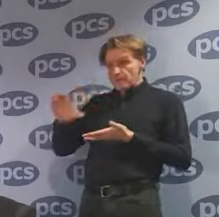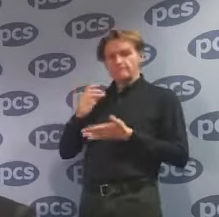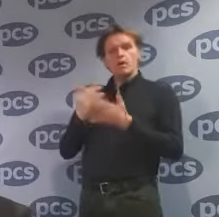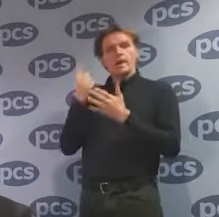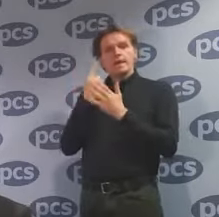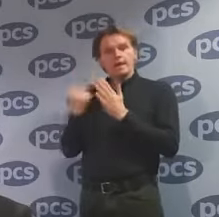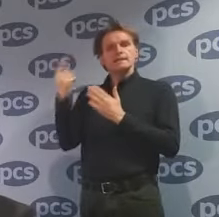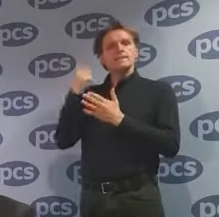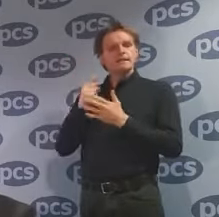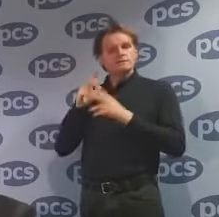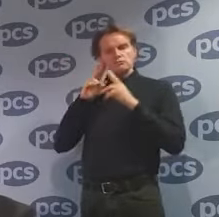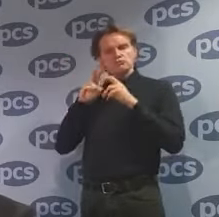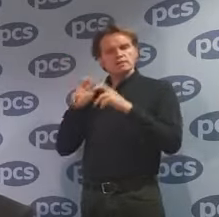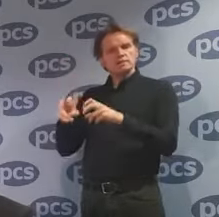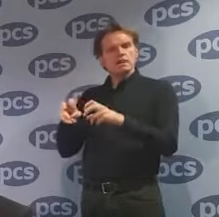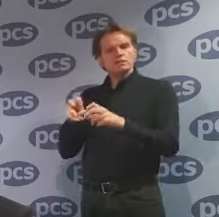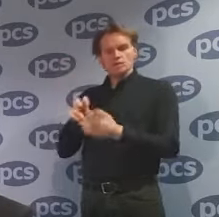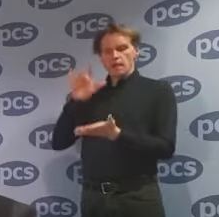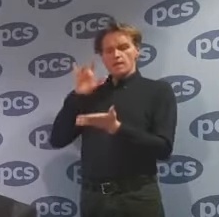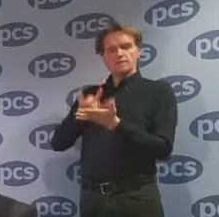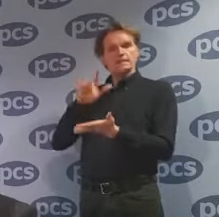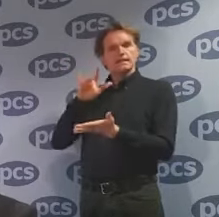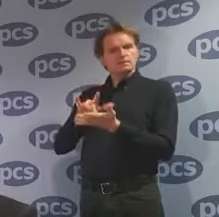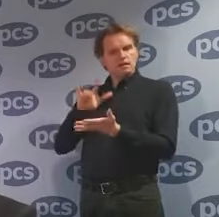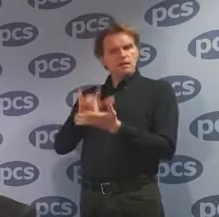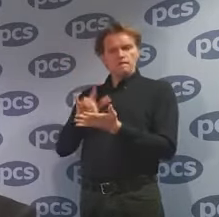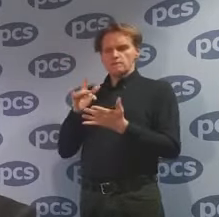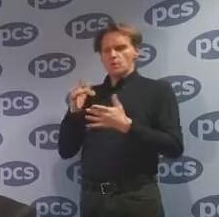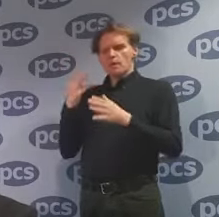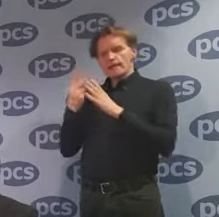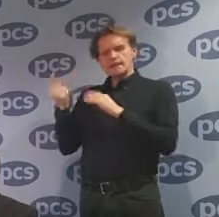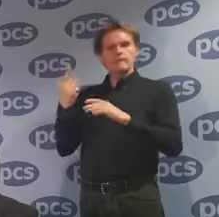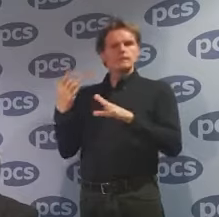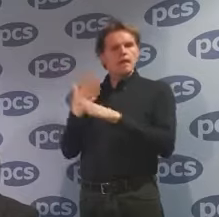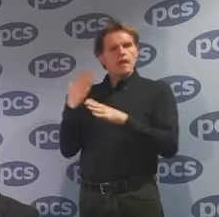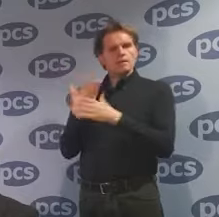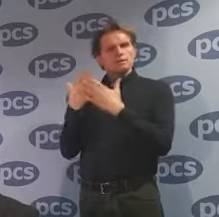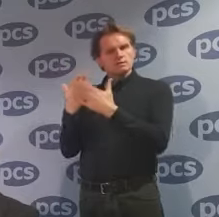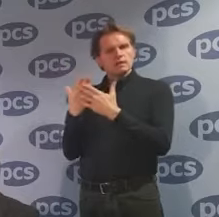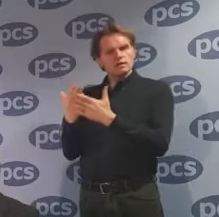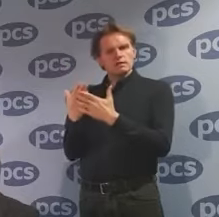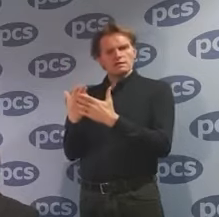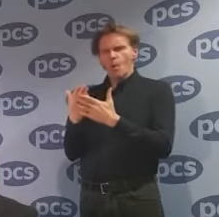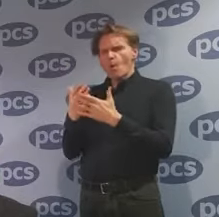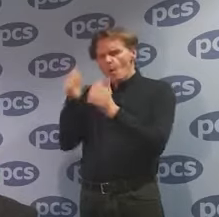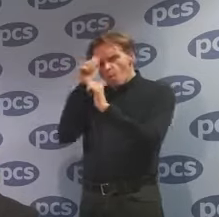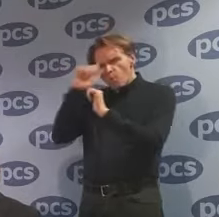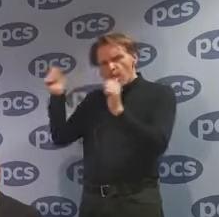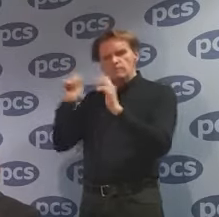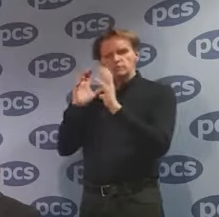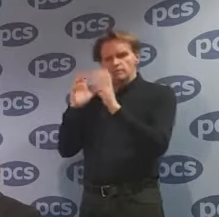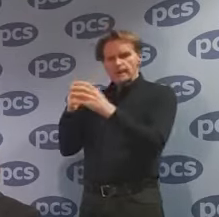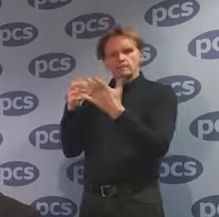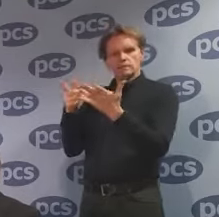Labour and Social Studies a very well respected independent think-tank and they've done a lot of number crunching on the budget and I'll be producing a